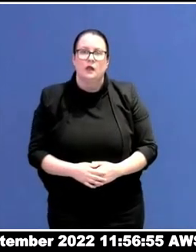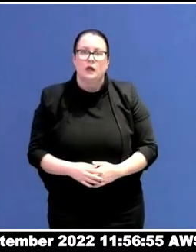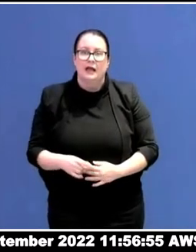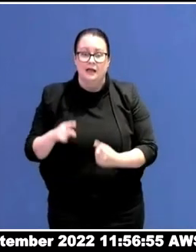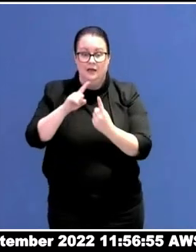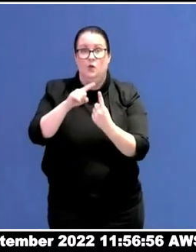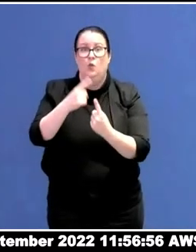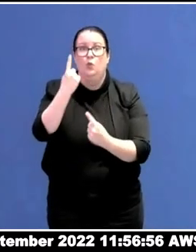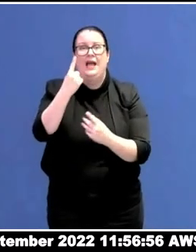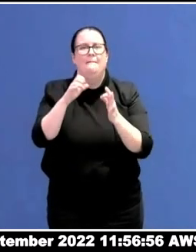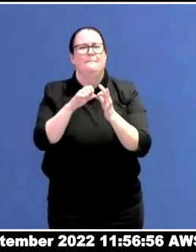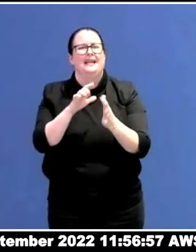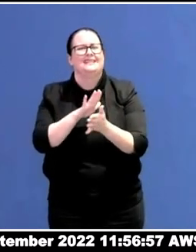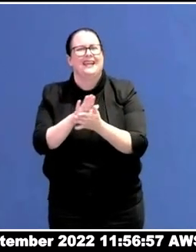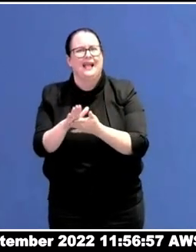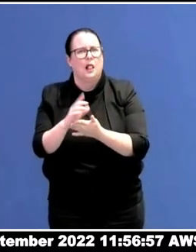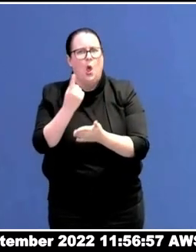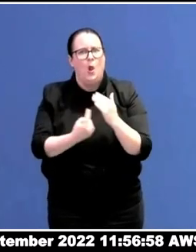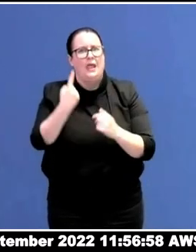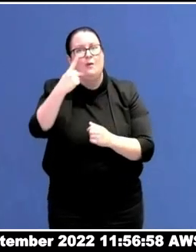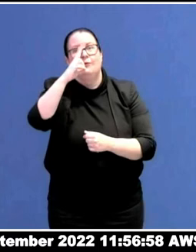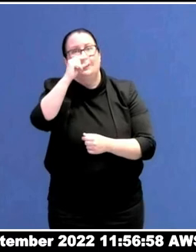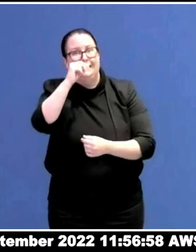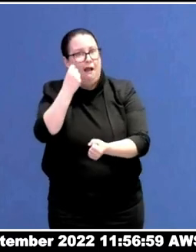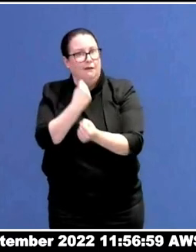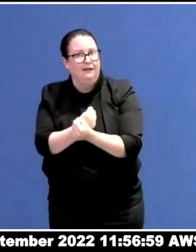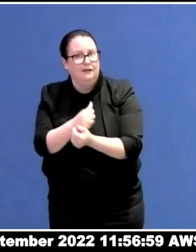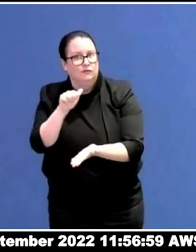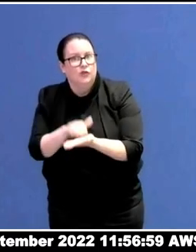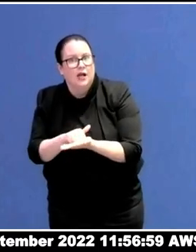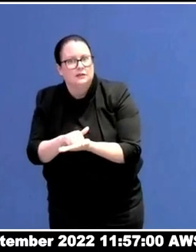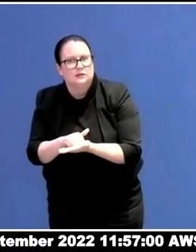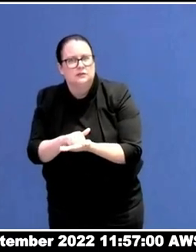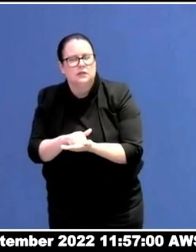In your view, from a cultural perspective in particular, if you start from the assumption